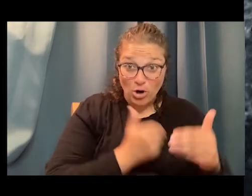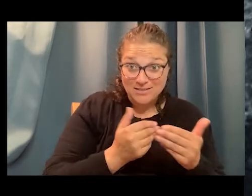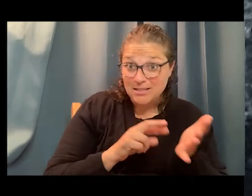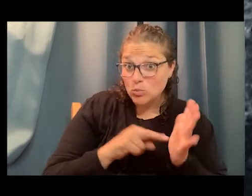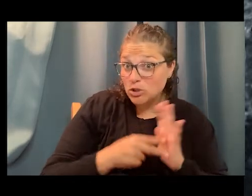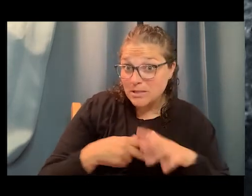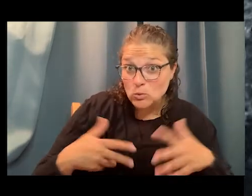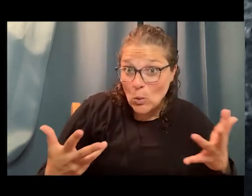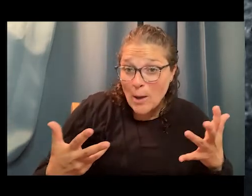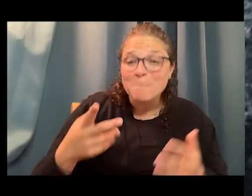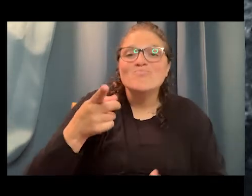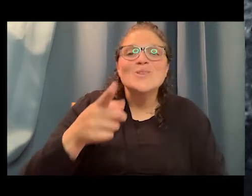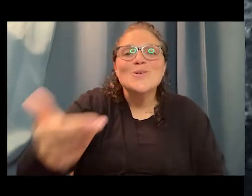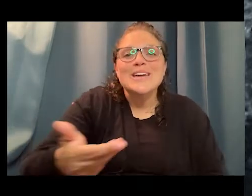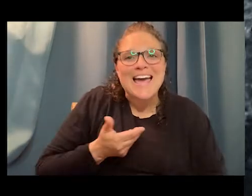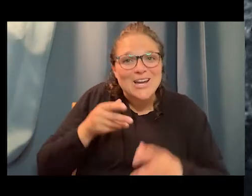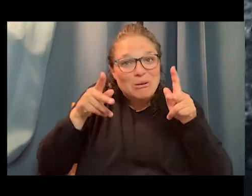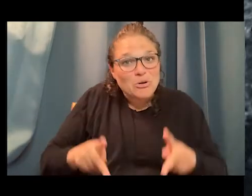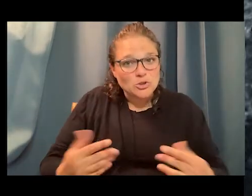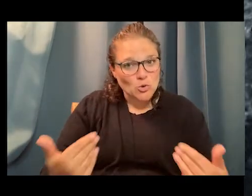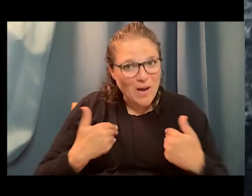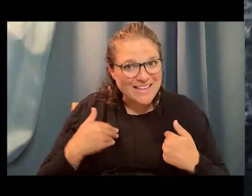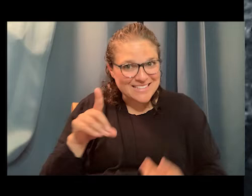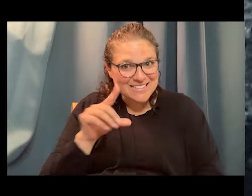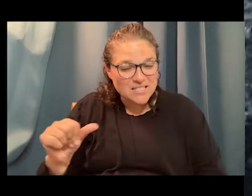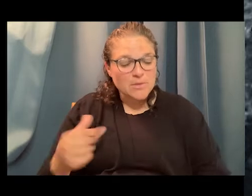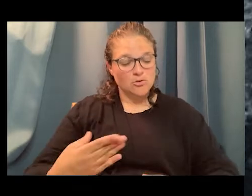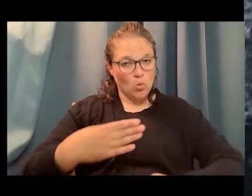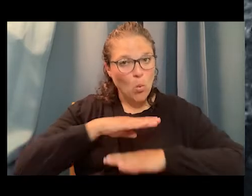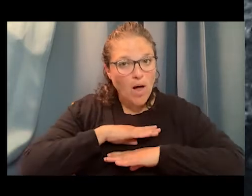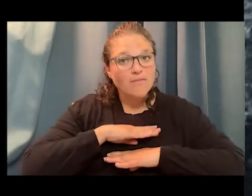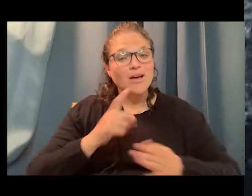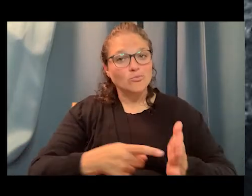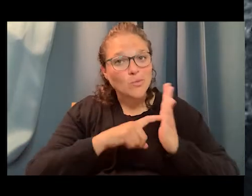Which means you can hire a person with a disability, who meets the qualifications for the job you